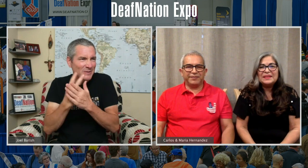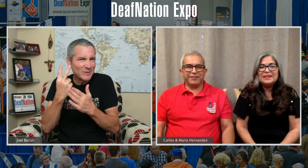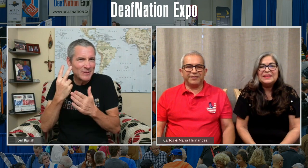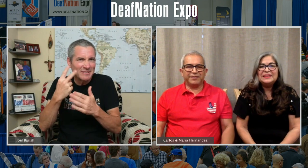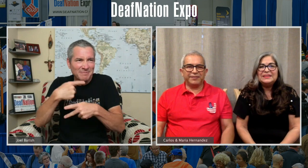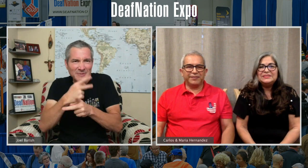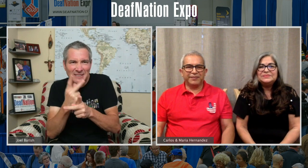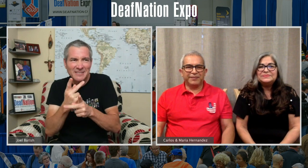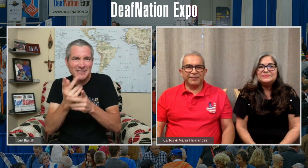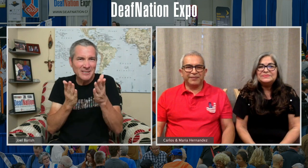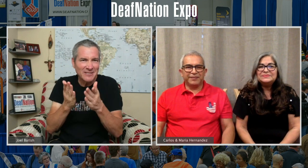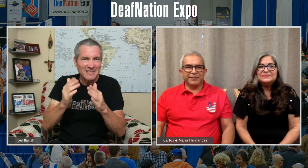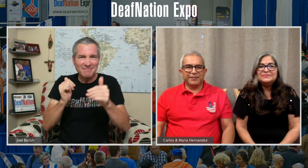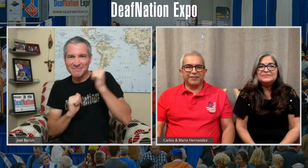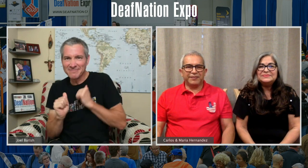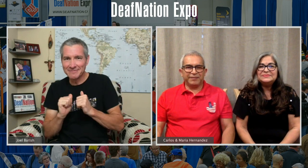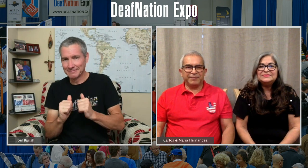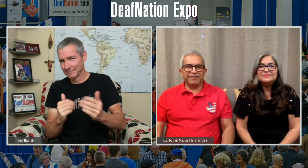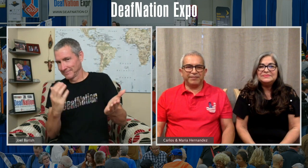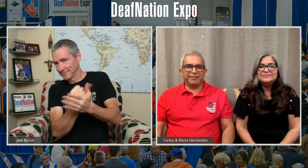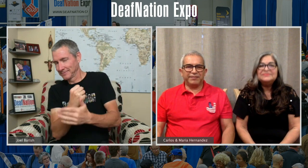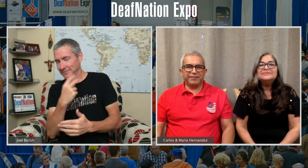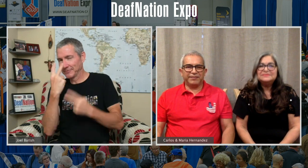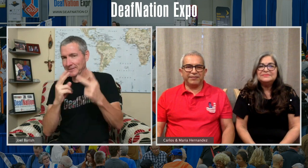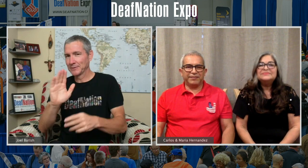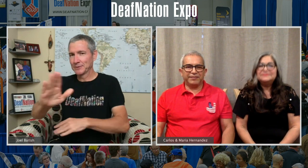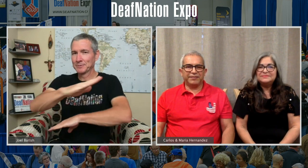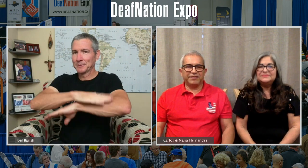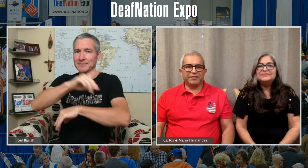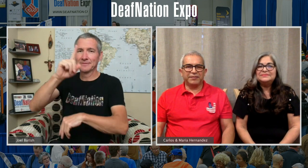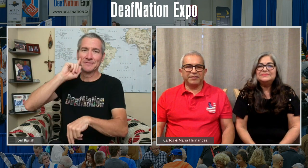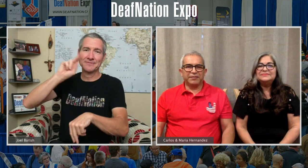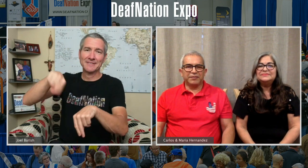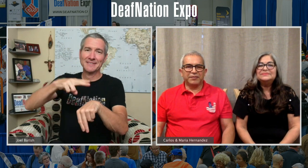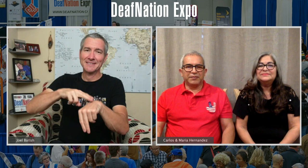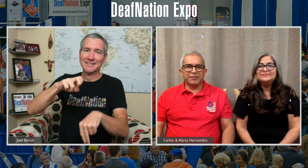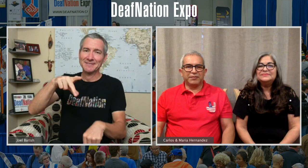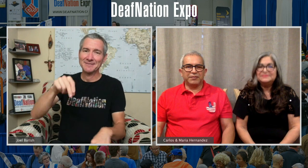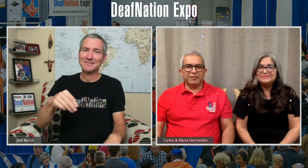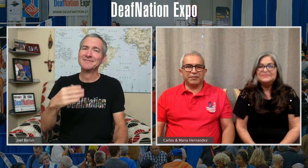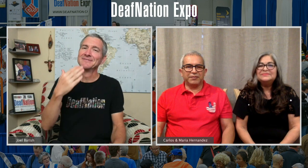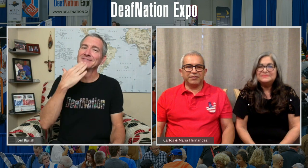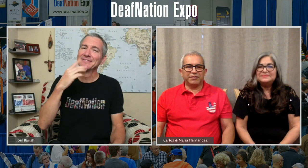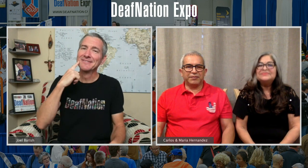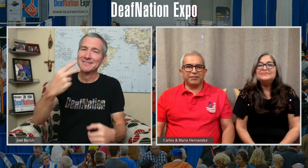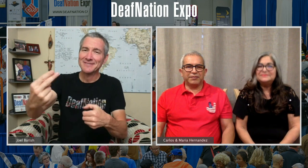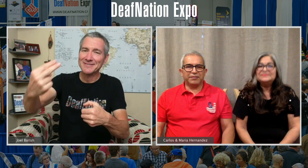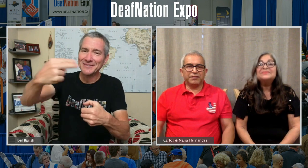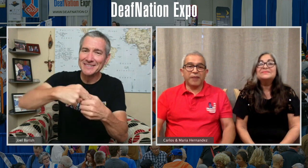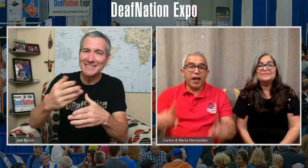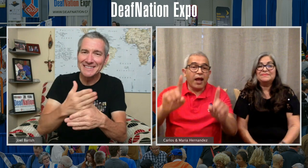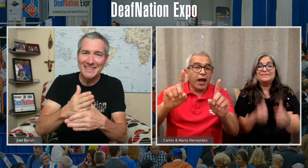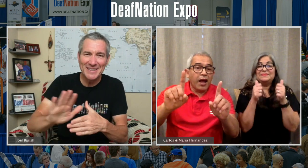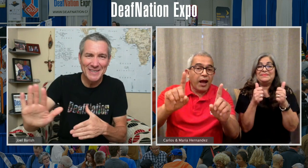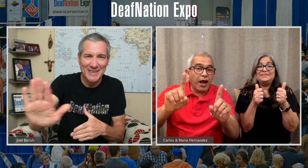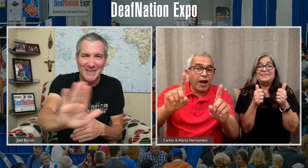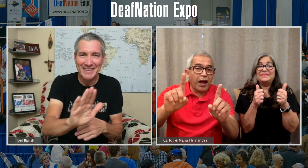about their new products, services, acting, visit their booth at the DeafNation Expo. Thank you for joining and sharing your—